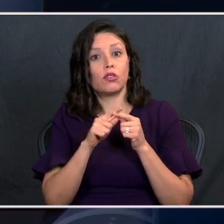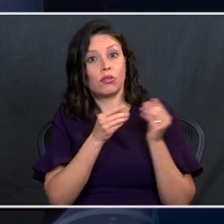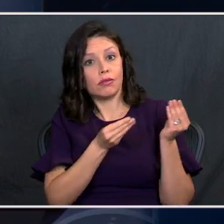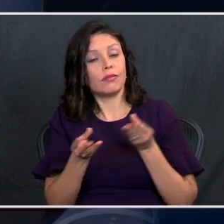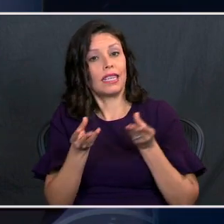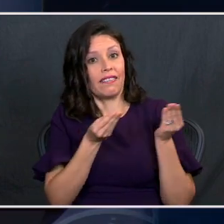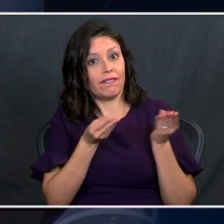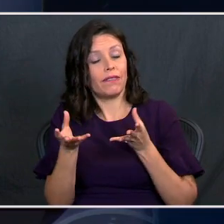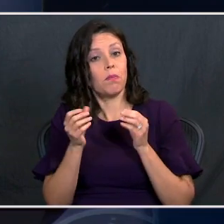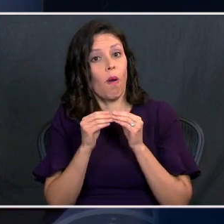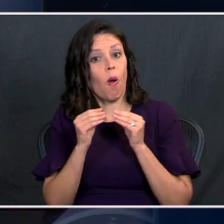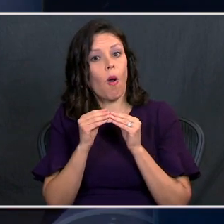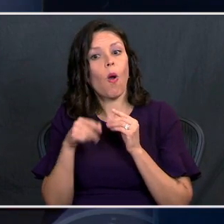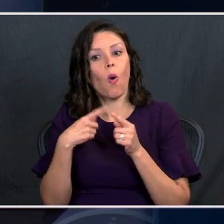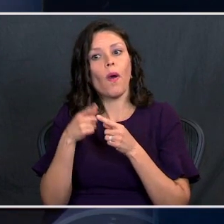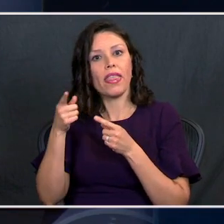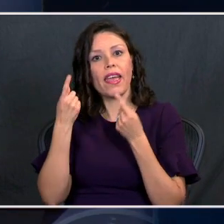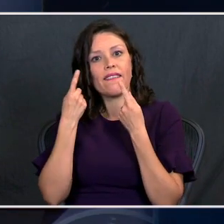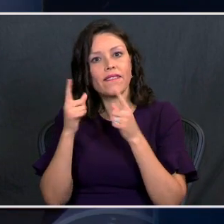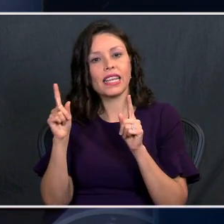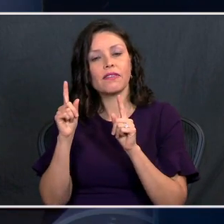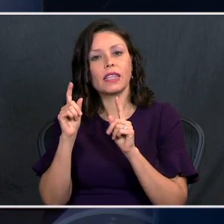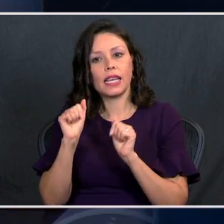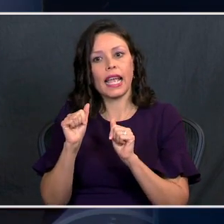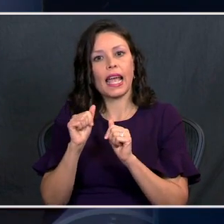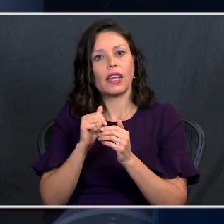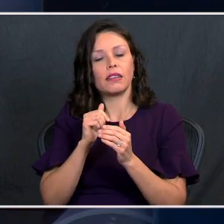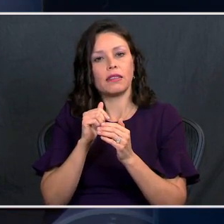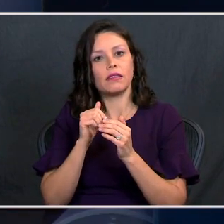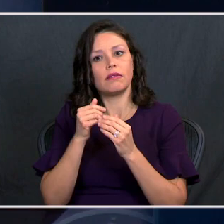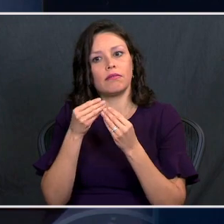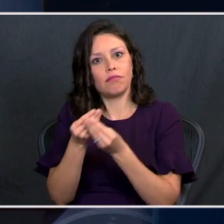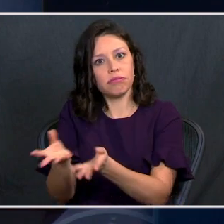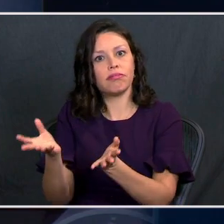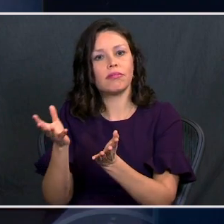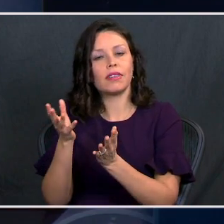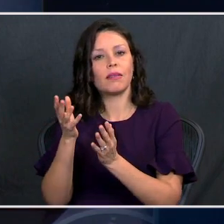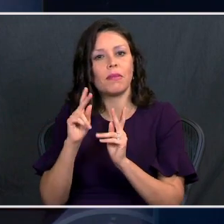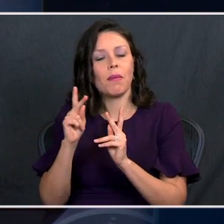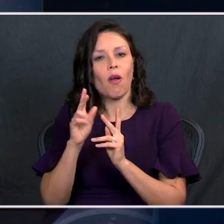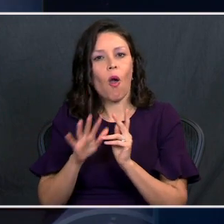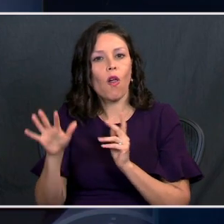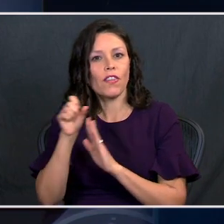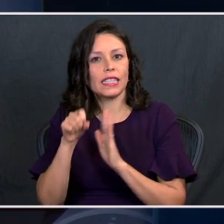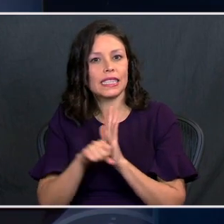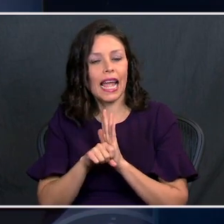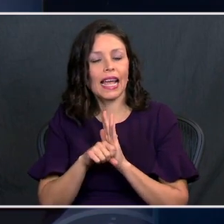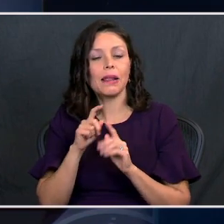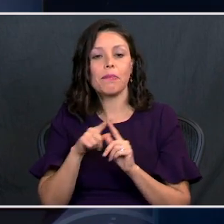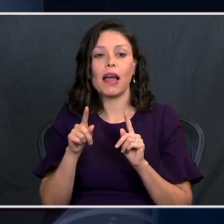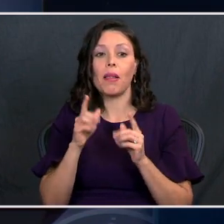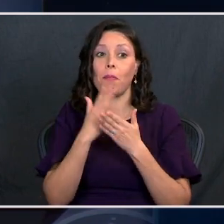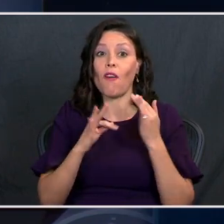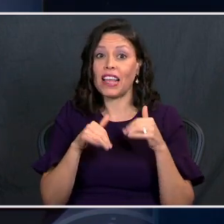as they are able to effectively reach people across the state. But part of the challenge, as we were just talking about,